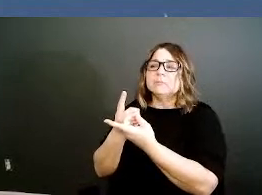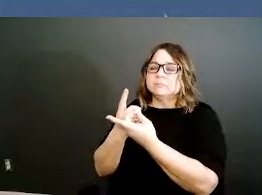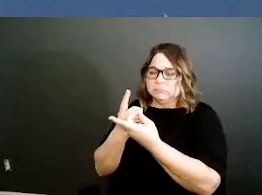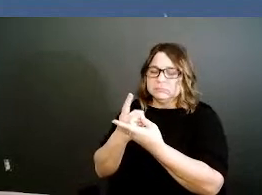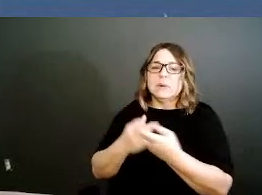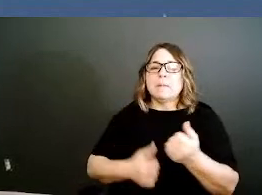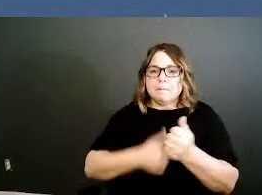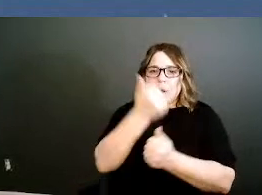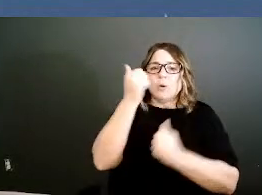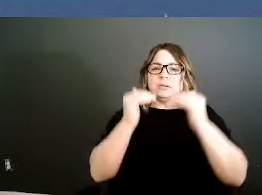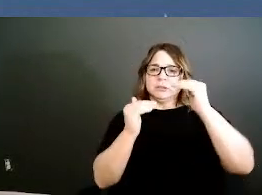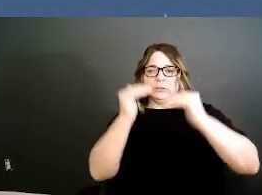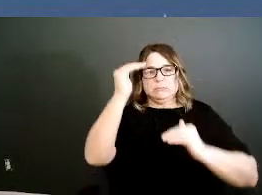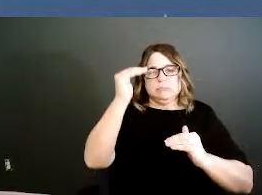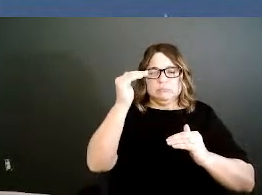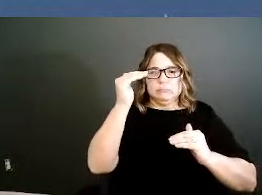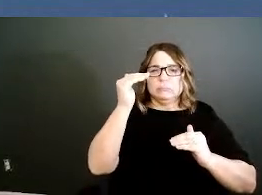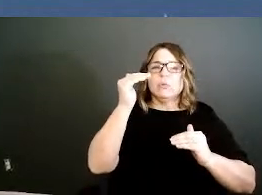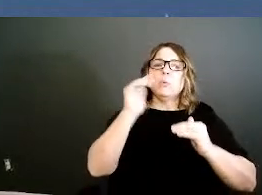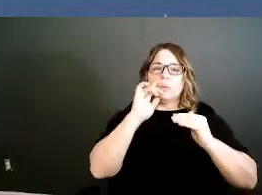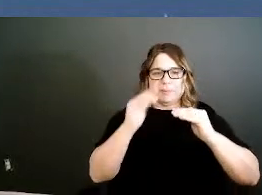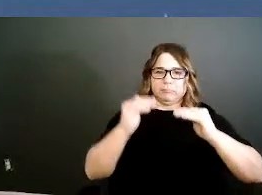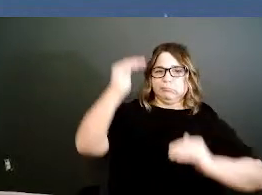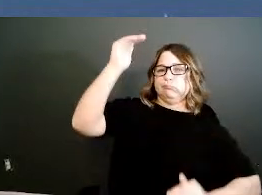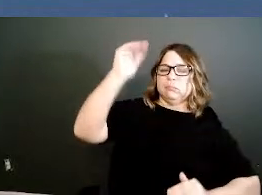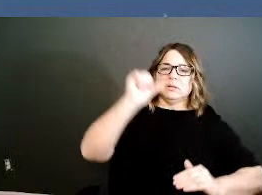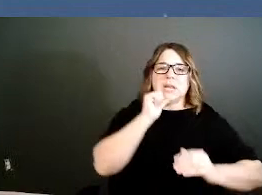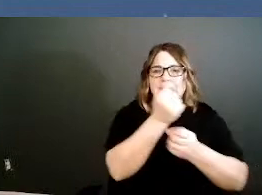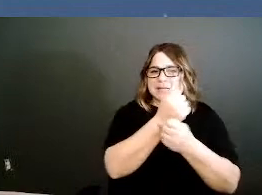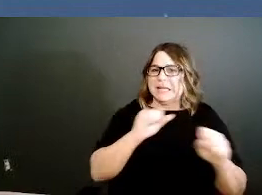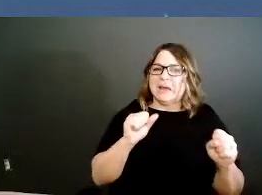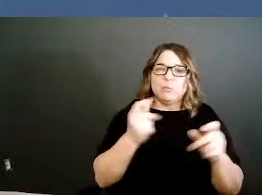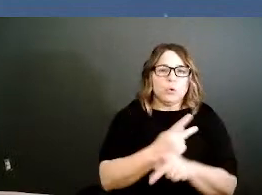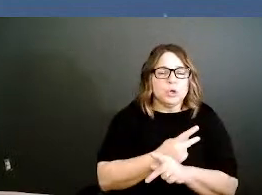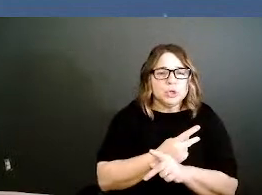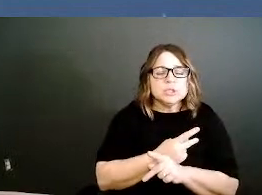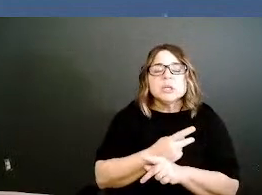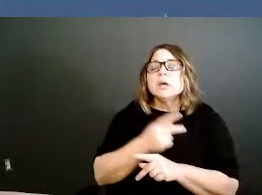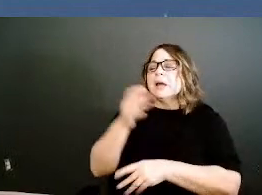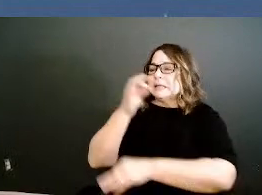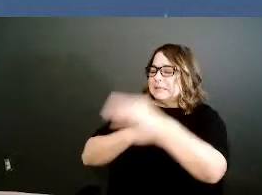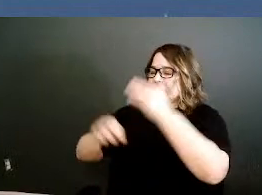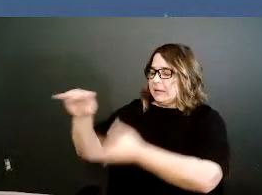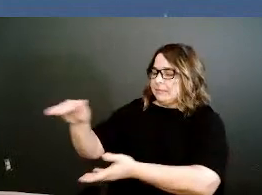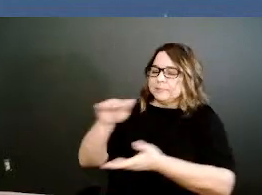TRUTH WORTHY ALTERNATIVES TO CALLING THE POLICE. LIVES GEND ON IT THE VERY LIVES JACOB IS WILLING TO WAGER.